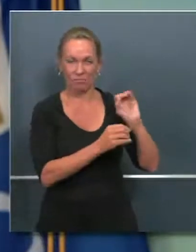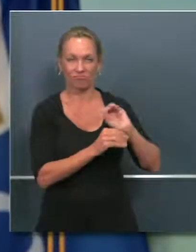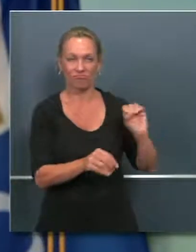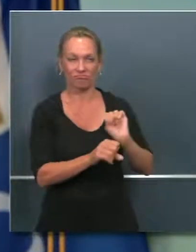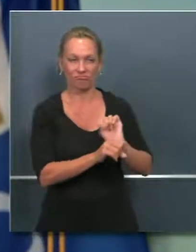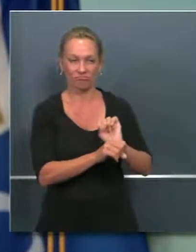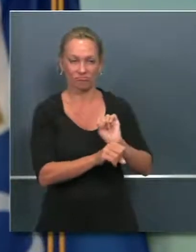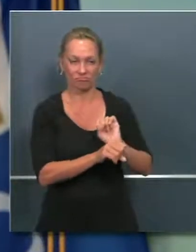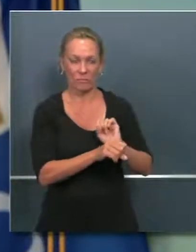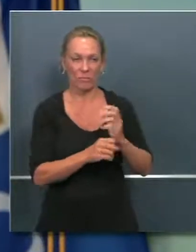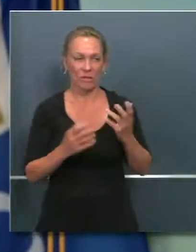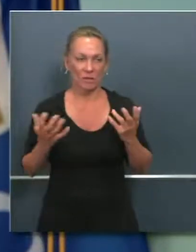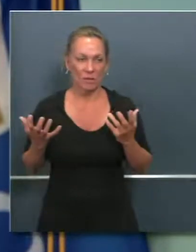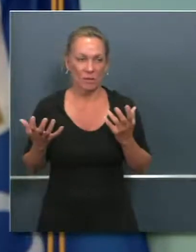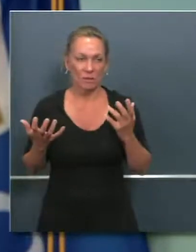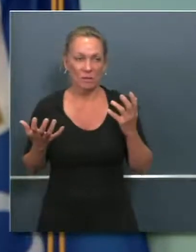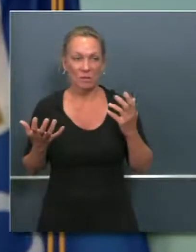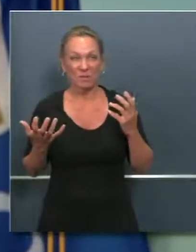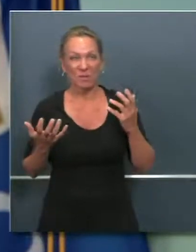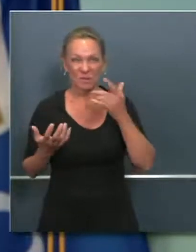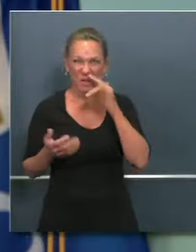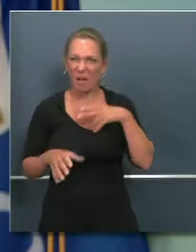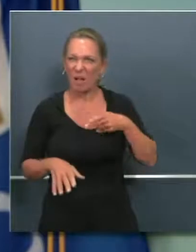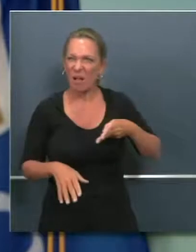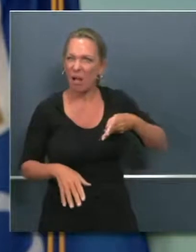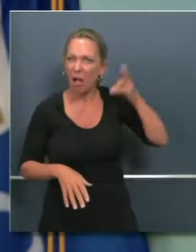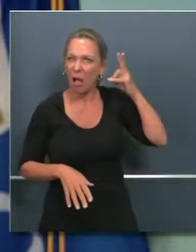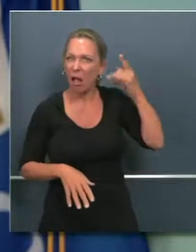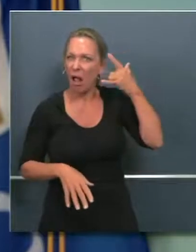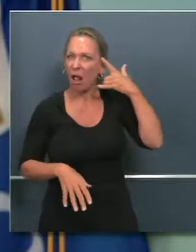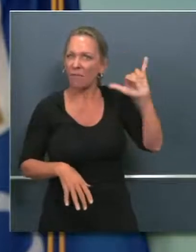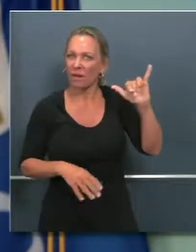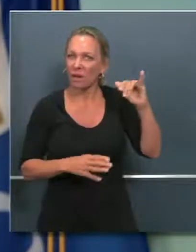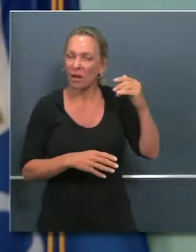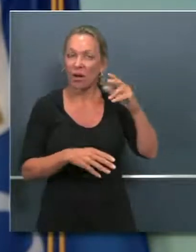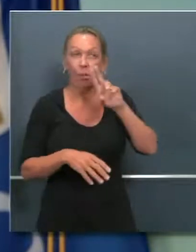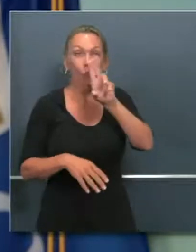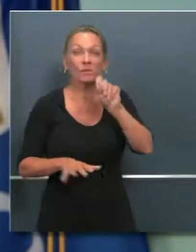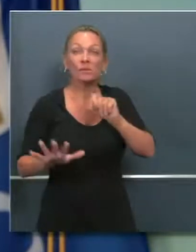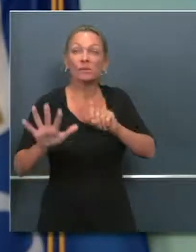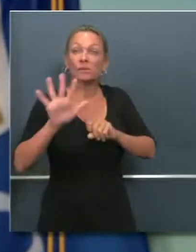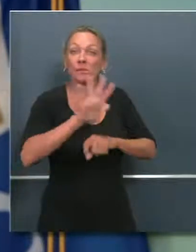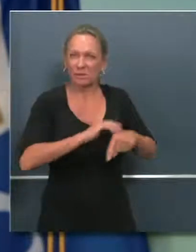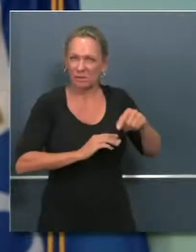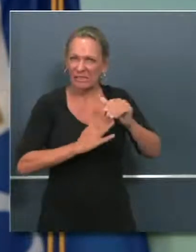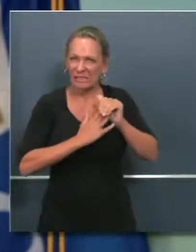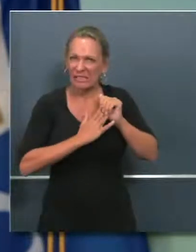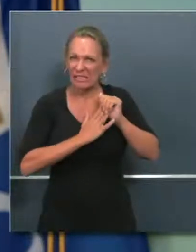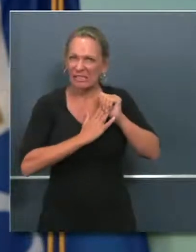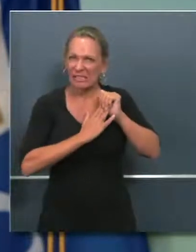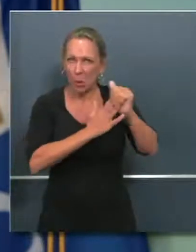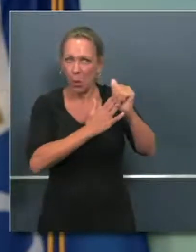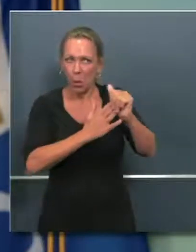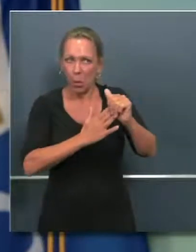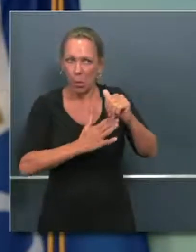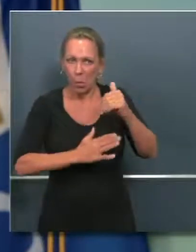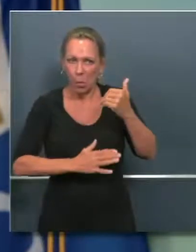that are that make the economic recovery here slower and more challenging yeah I don't I don't